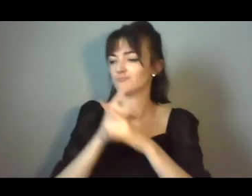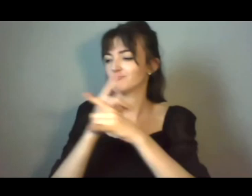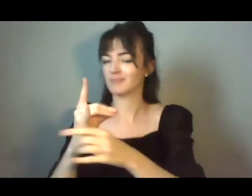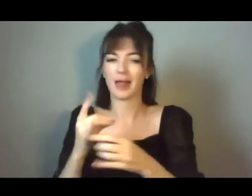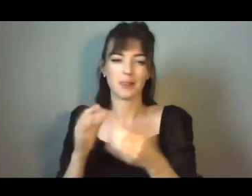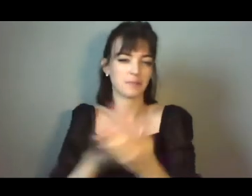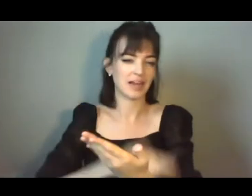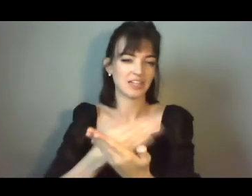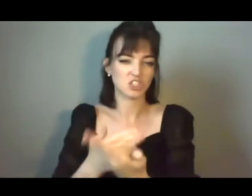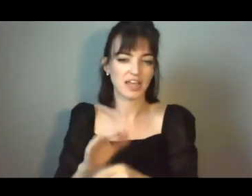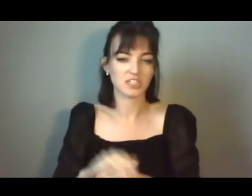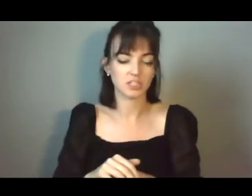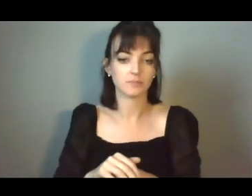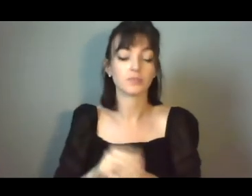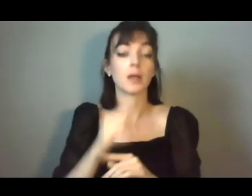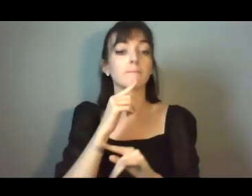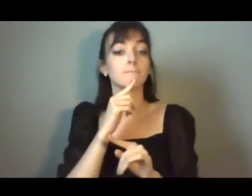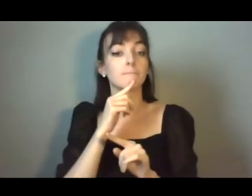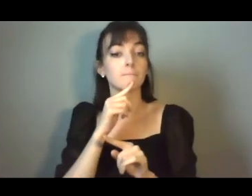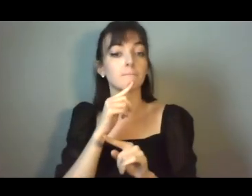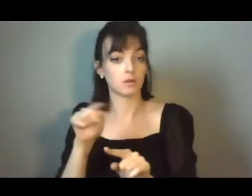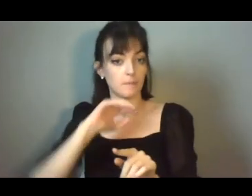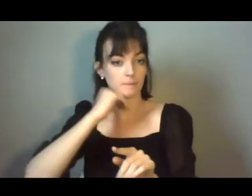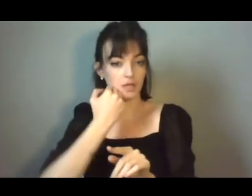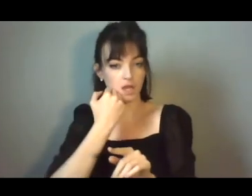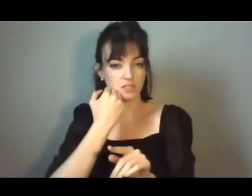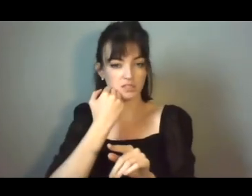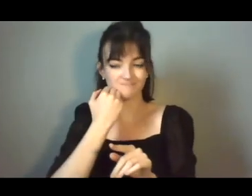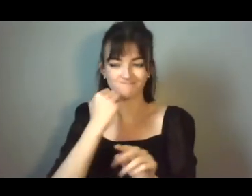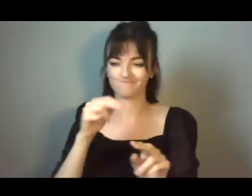However, I think given that there might be a few gaps there for particularly in this kind